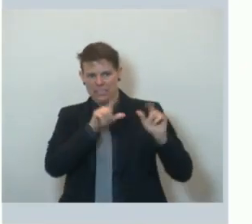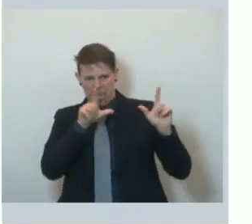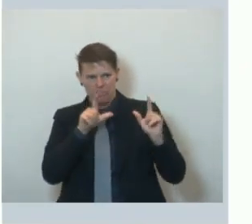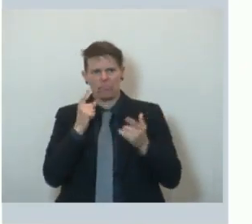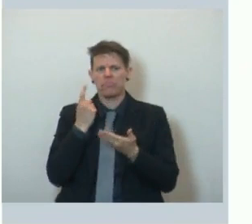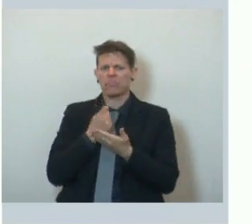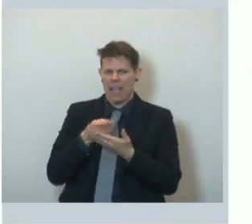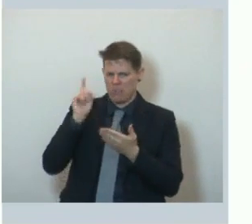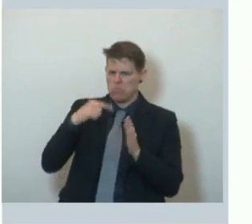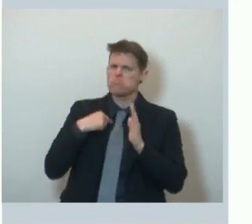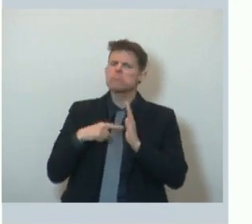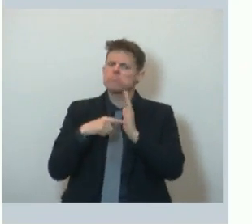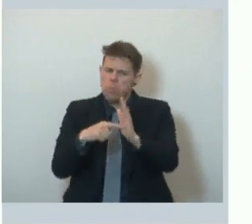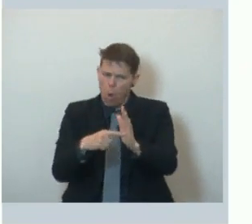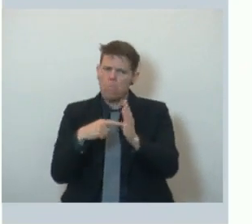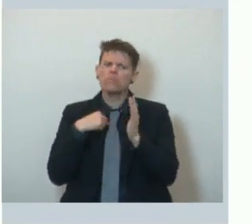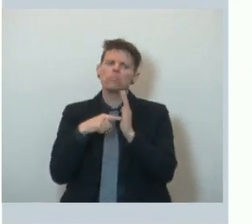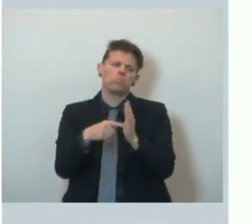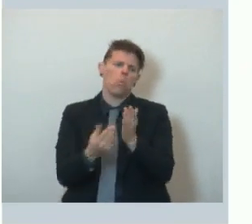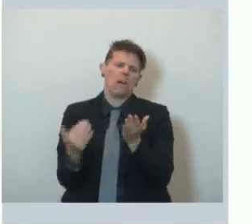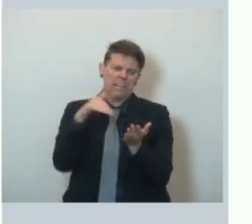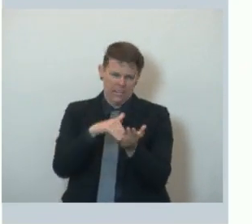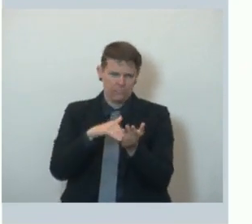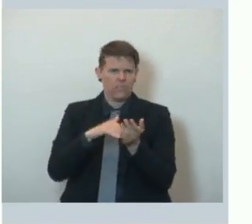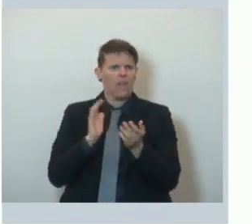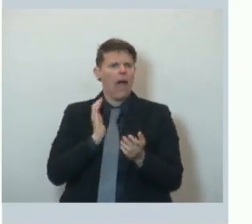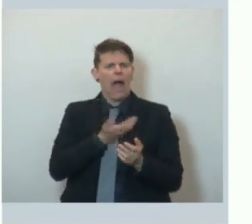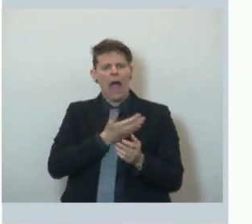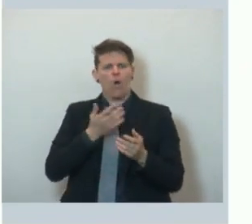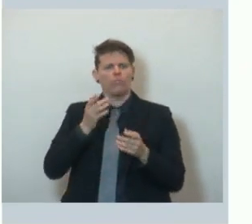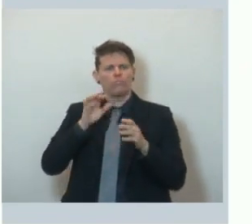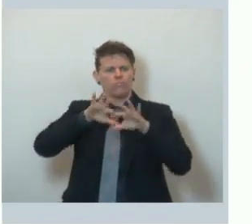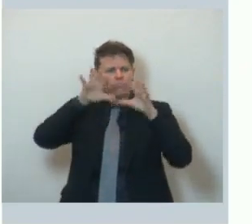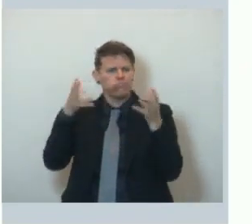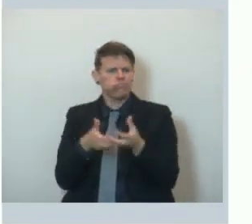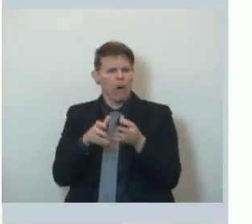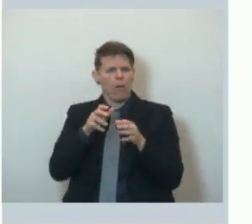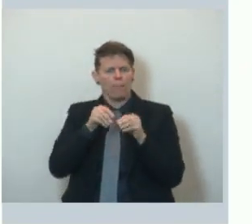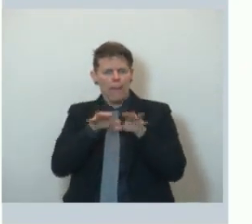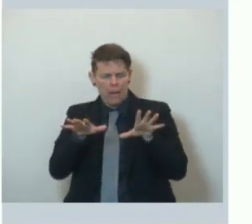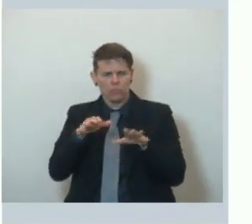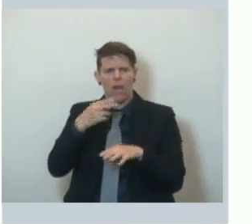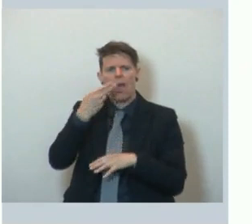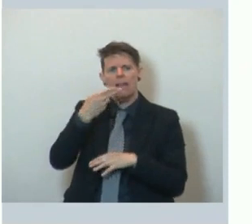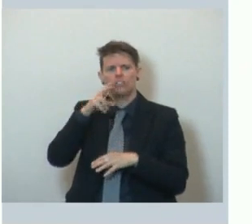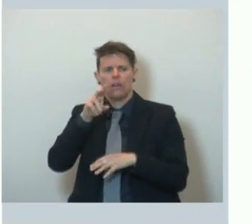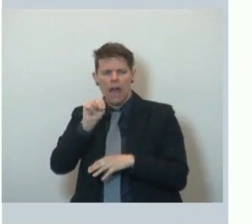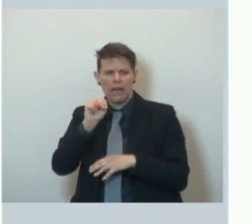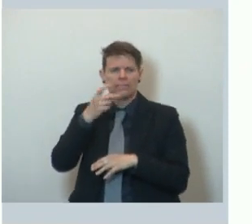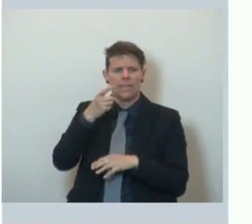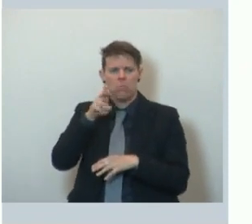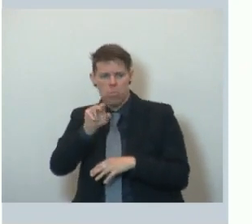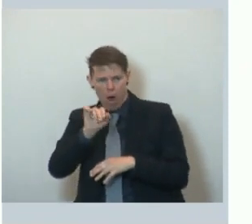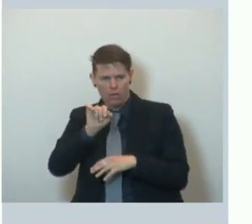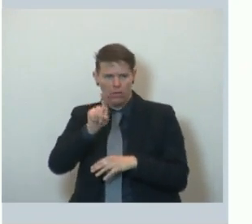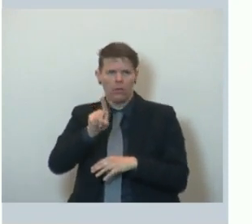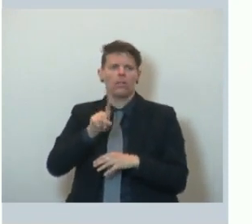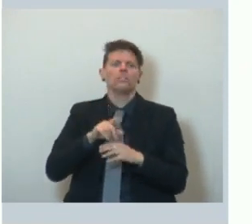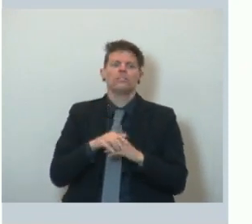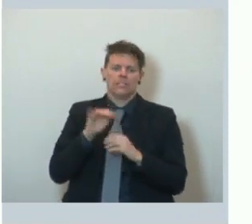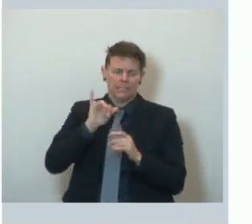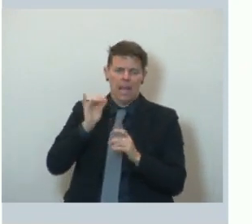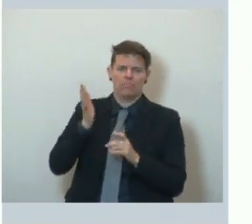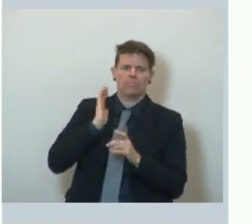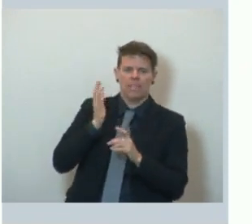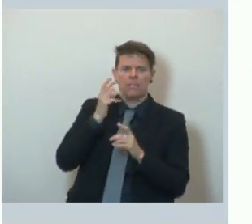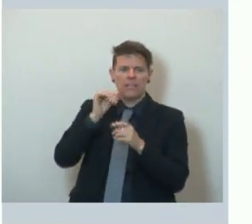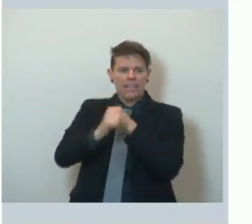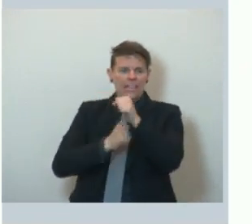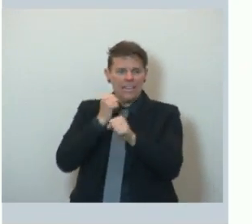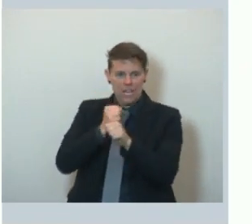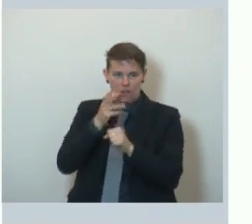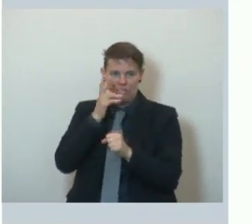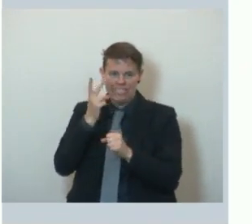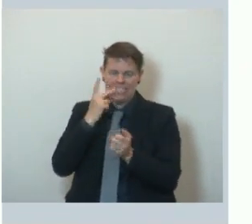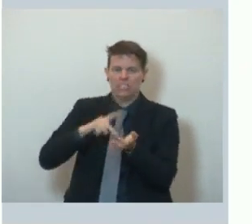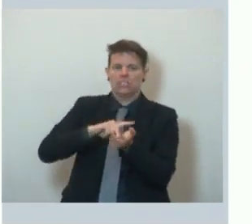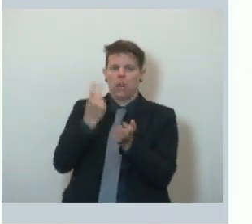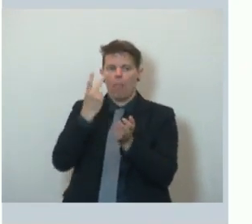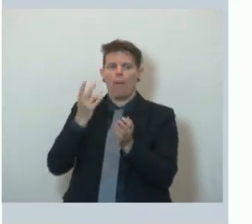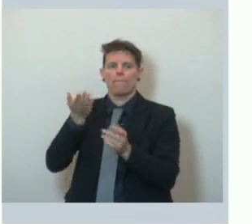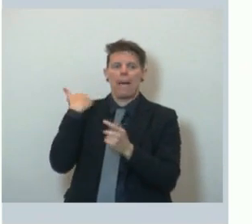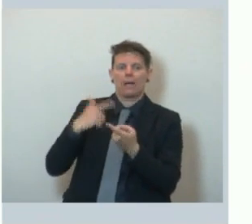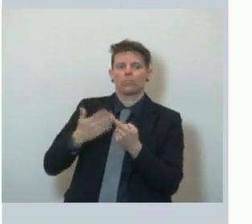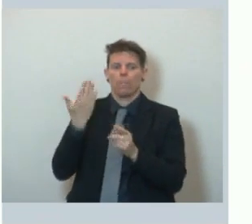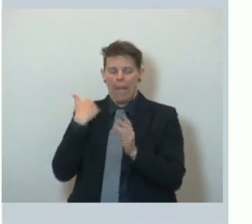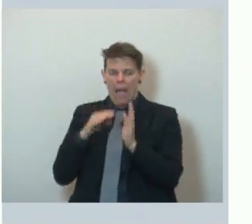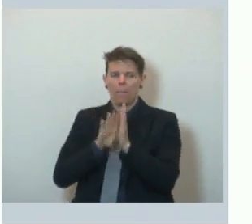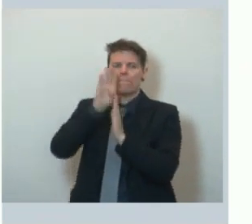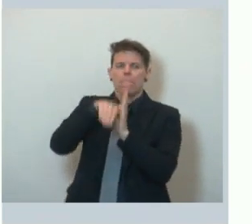I THINK MY LAST SLIDE HERE IS JUST ANYWAY, SO I THAT’S RIGHT IN THERE, BUT LAST WEEK I SHOWED YOU WHAT HAPPENED IN THE PANDEMIC OF 1918 AND THE H1N1 PANDEMIC AND 2009 EXACTLY THOSE